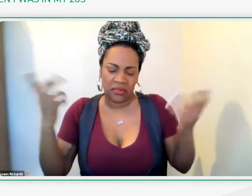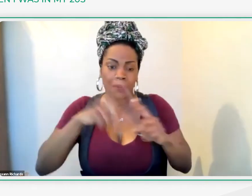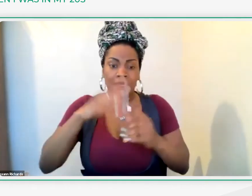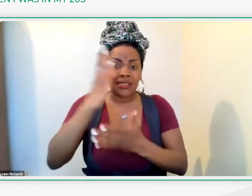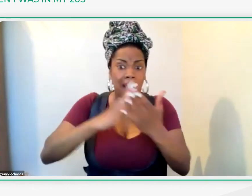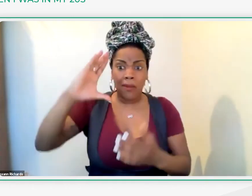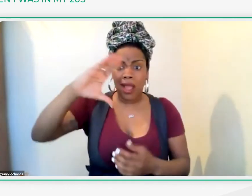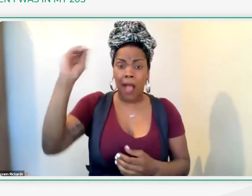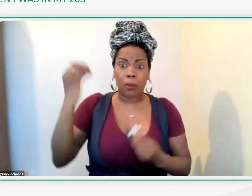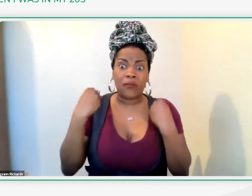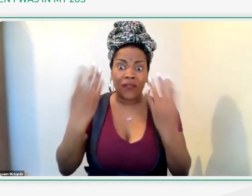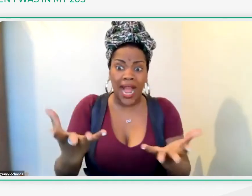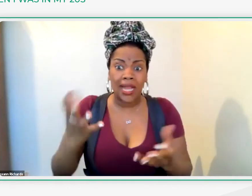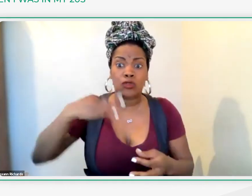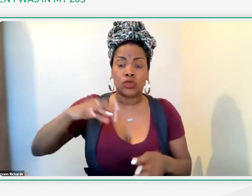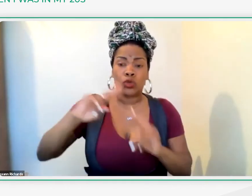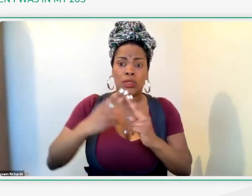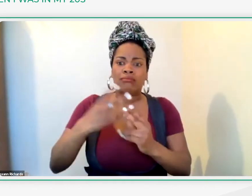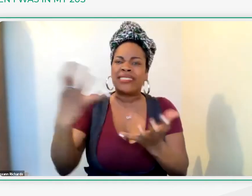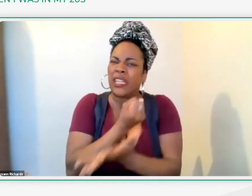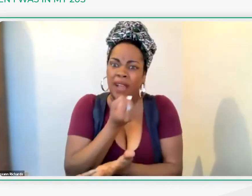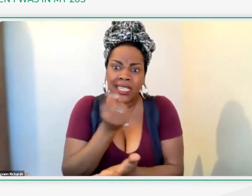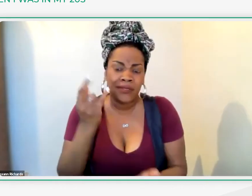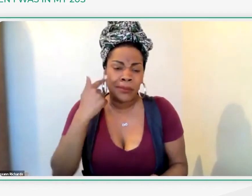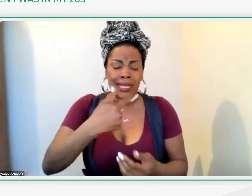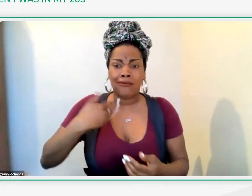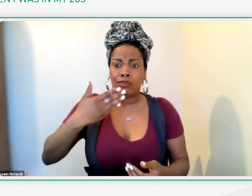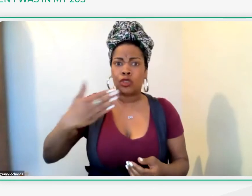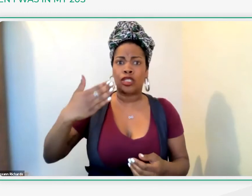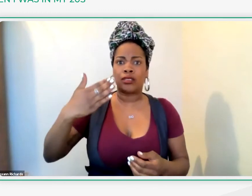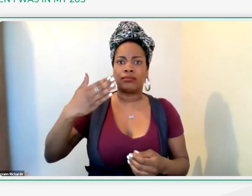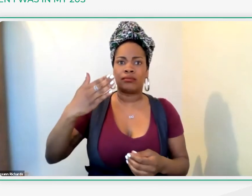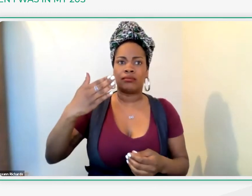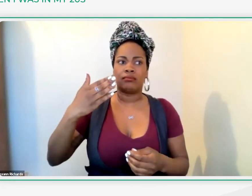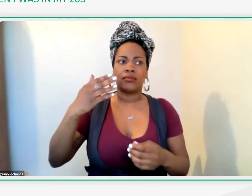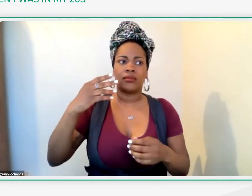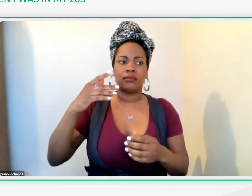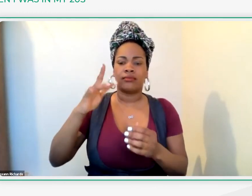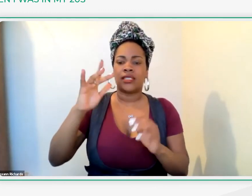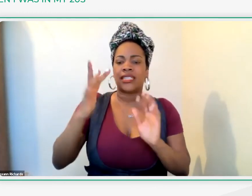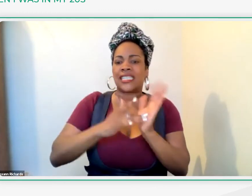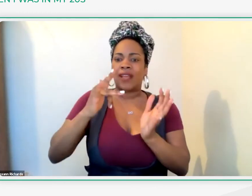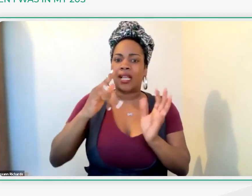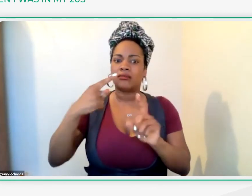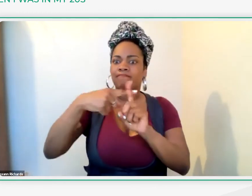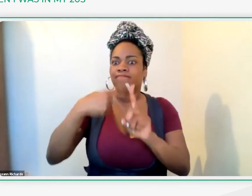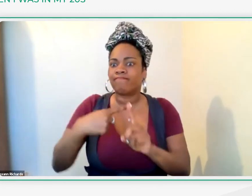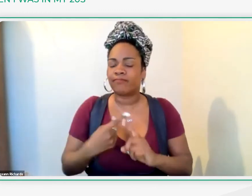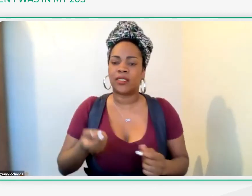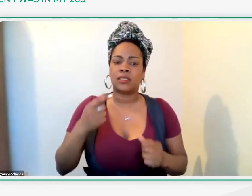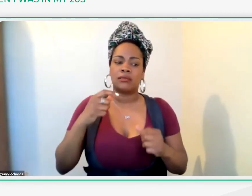I was considering transferring those accounts to a national bank, but